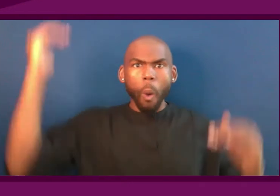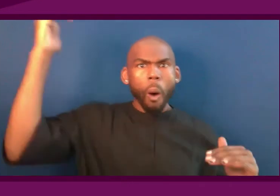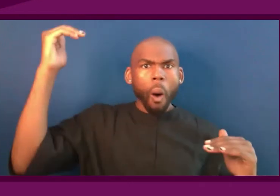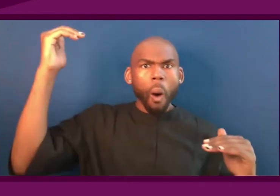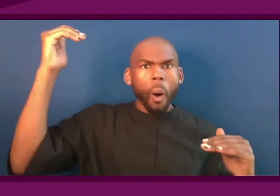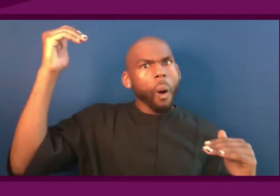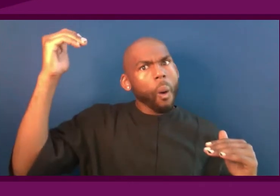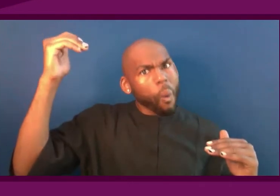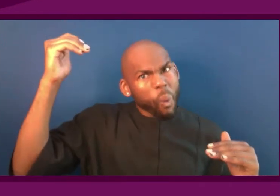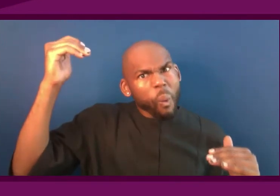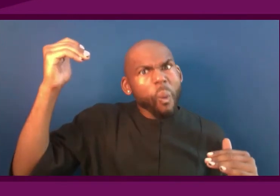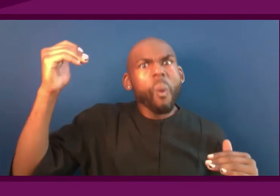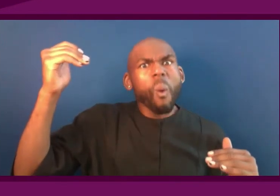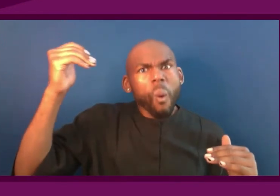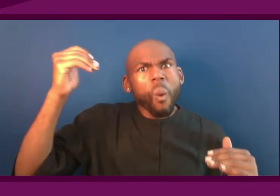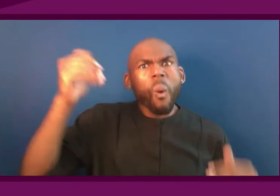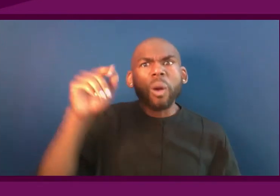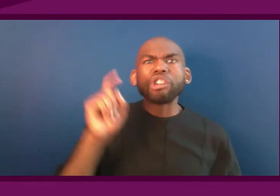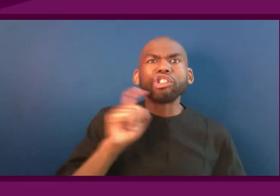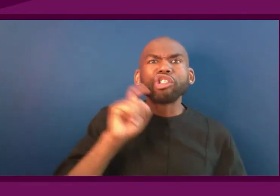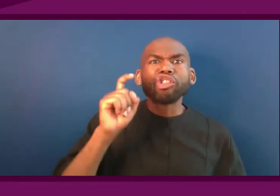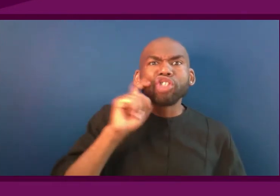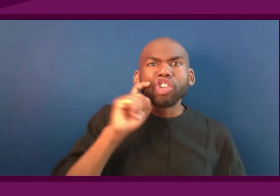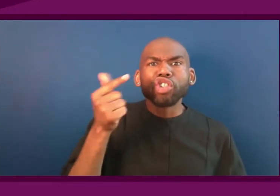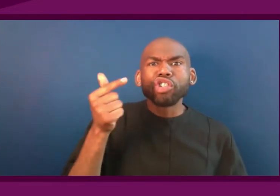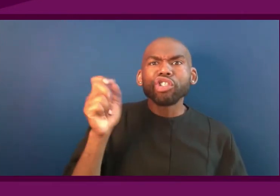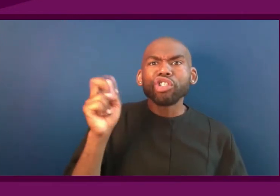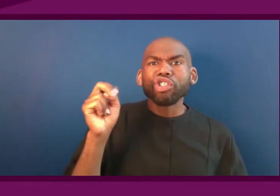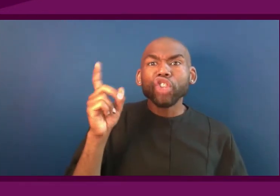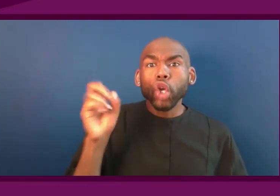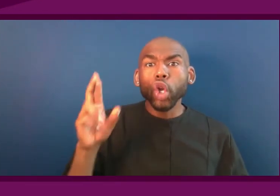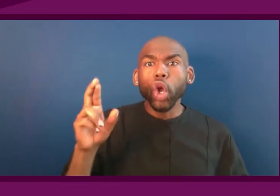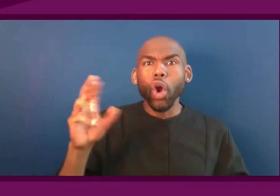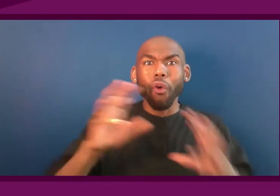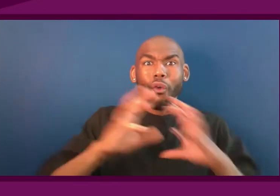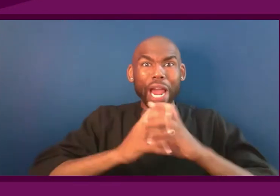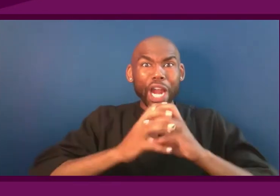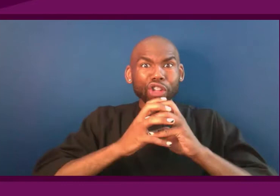as you said earlier on, there's a lot of things we need to correct in society. And these are just a